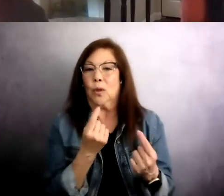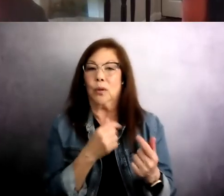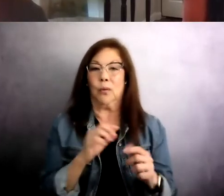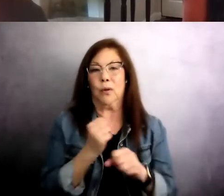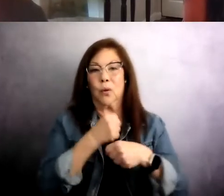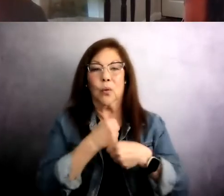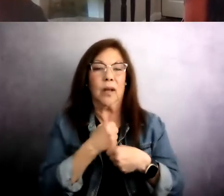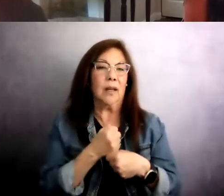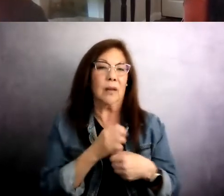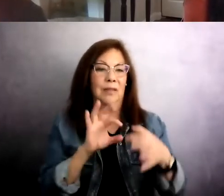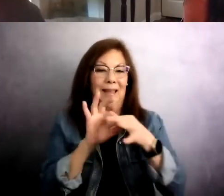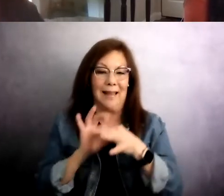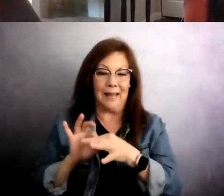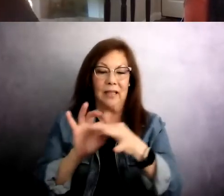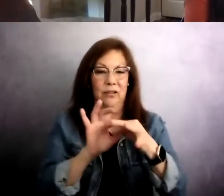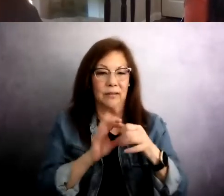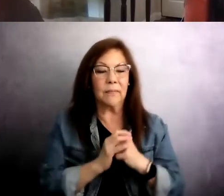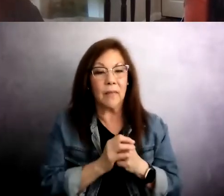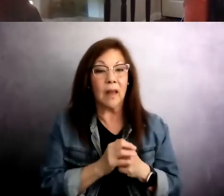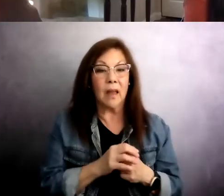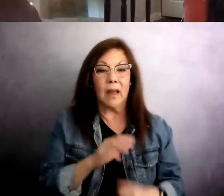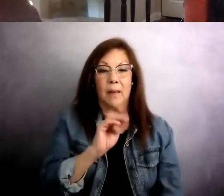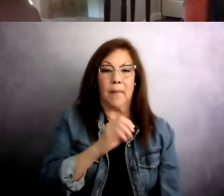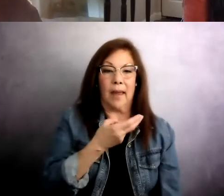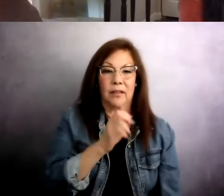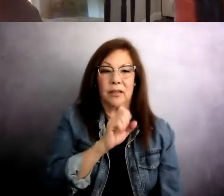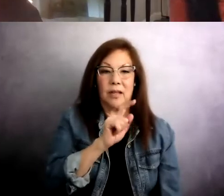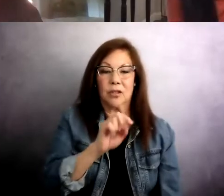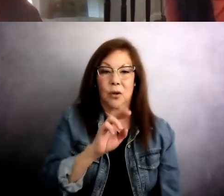The Manchester act is fictional, I make that